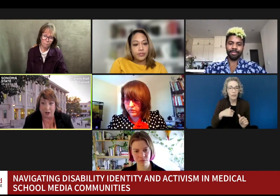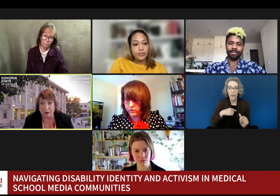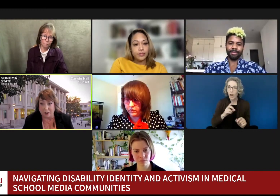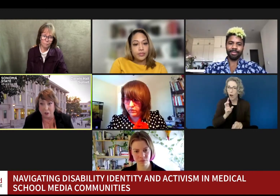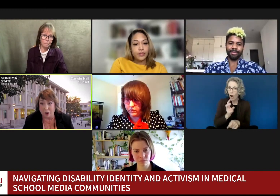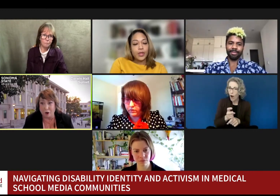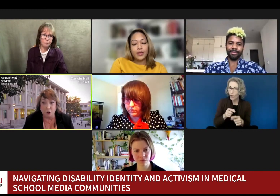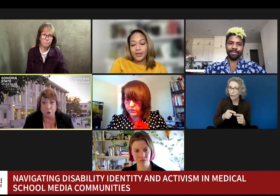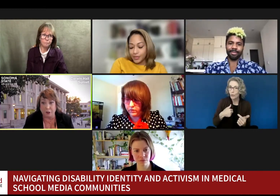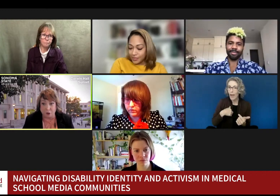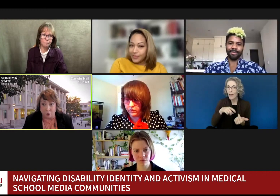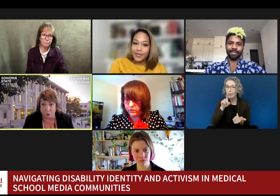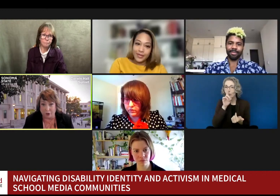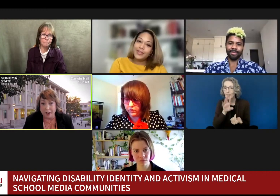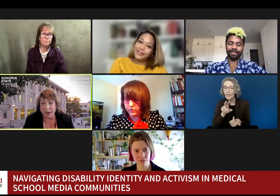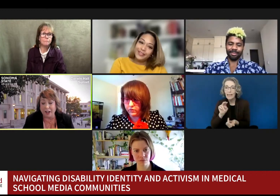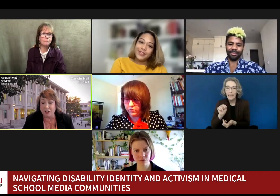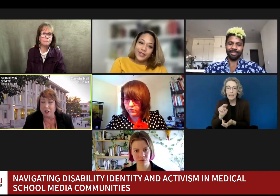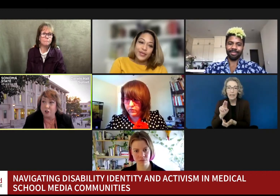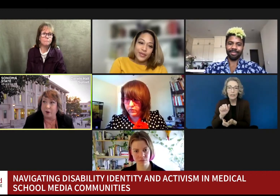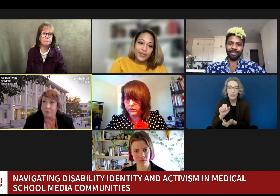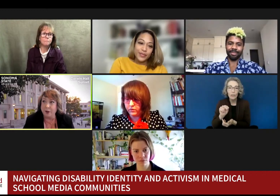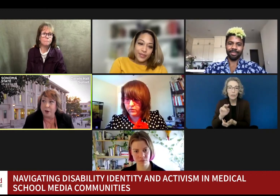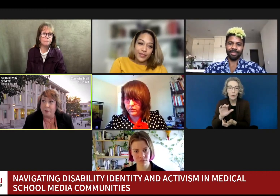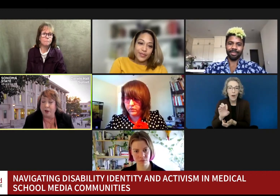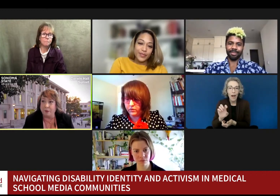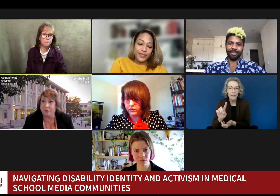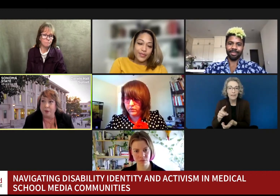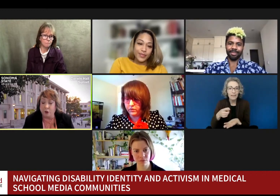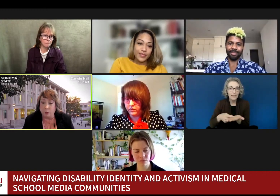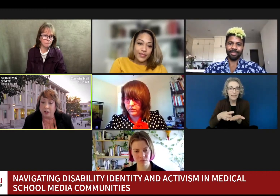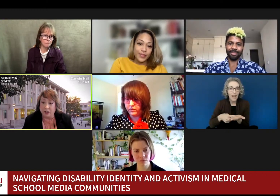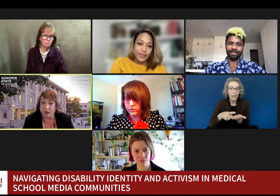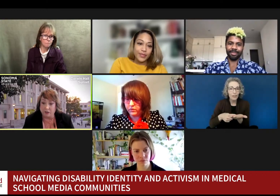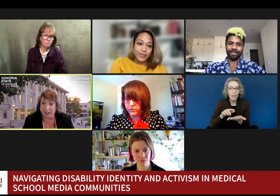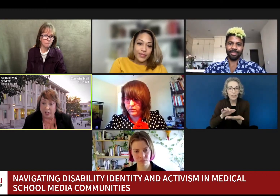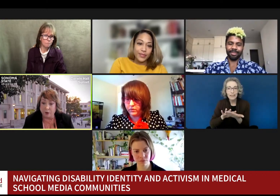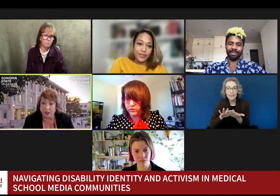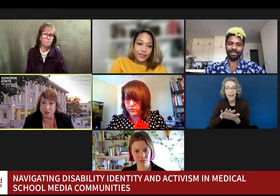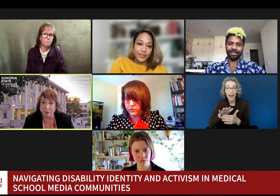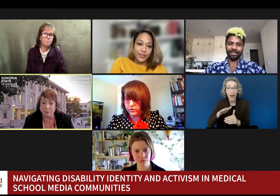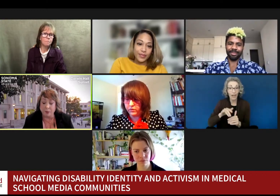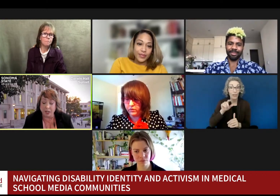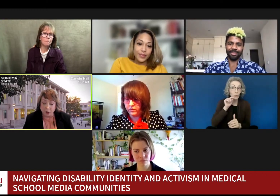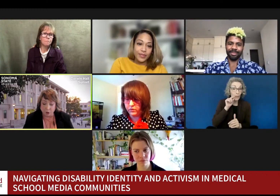On Twitter or Instagram, but being aware of language and